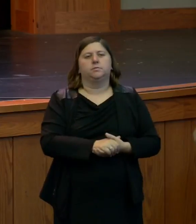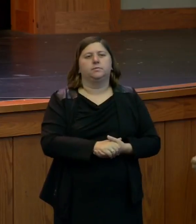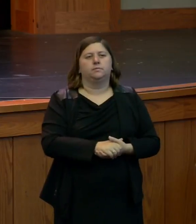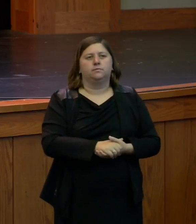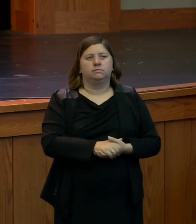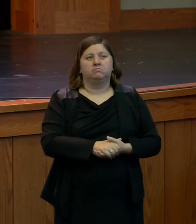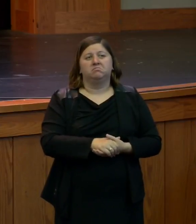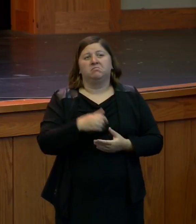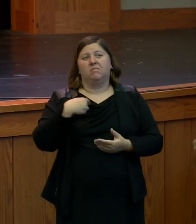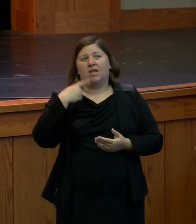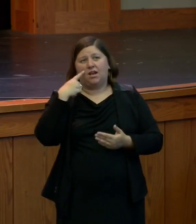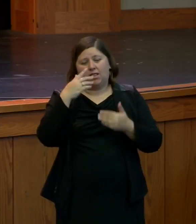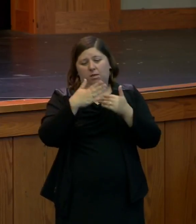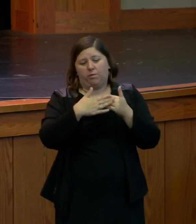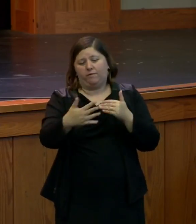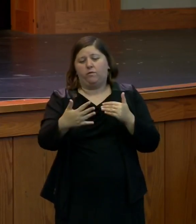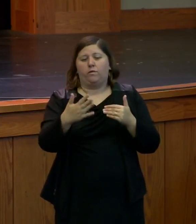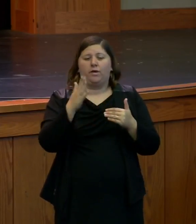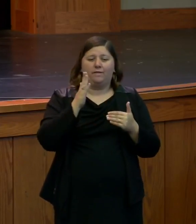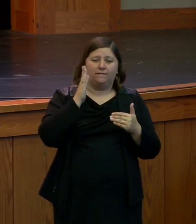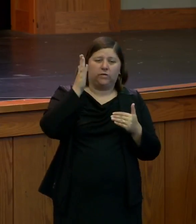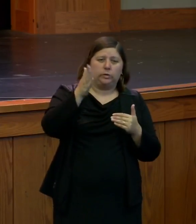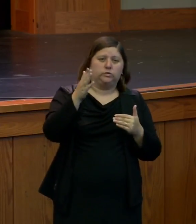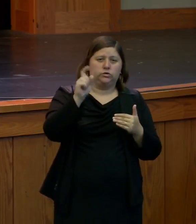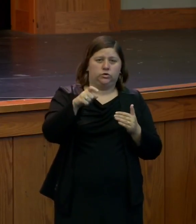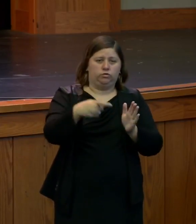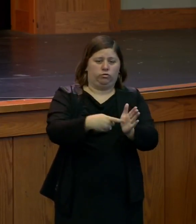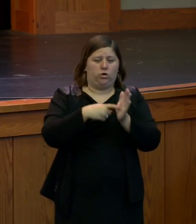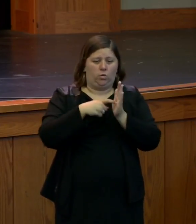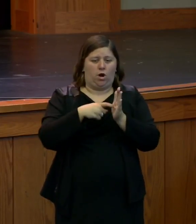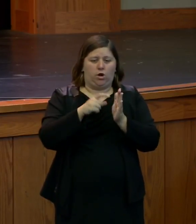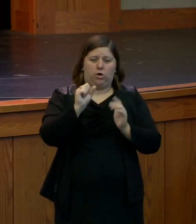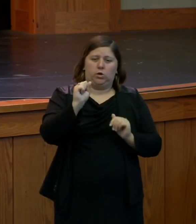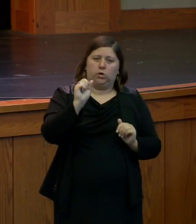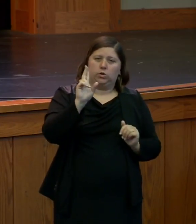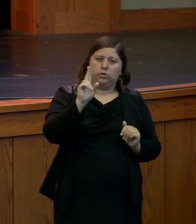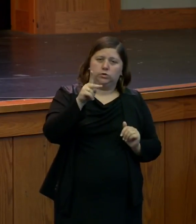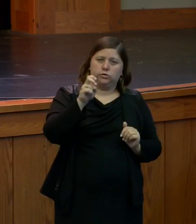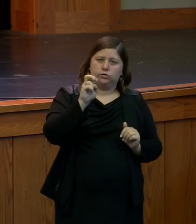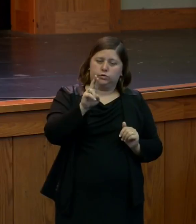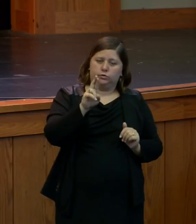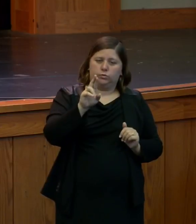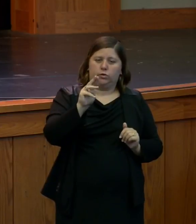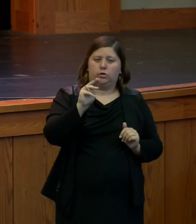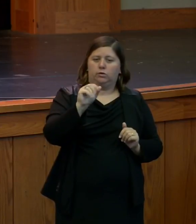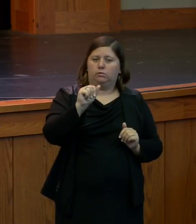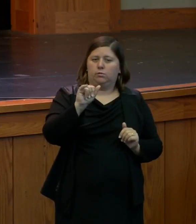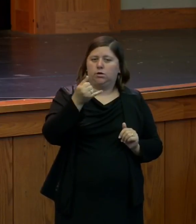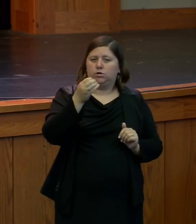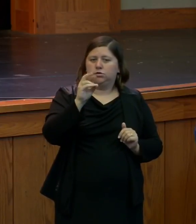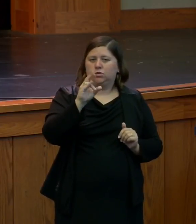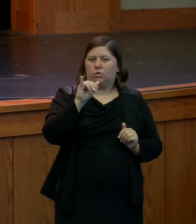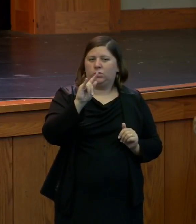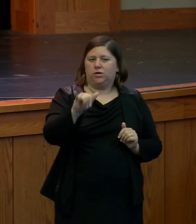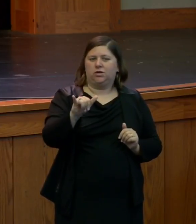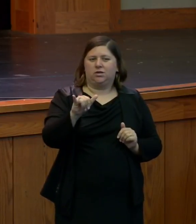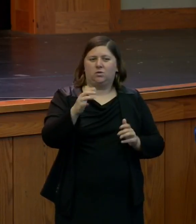AND I THINK MOVING FORWARD CERTAINLY IN FUTURE YEARS WE SHOULD REQUIRE A SUPER MAJORITY IN ORDER TO AVOID POSSIBLY